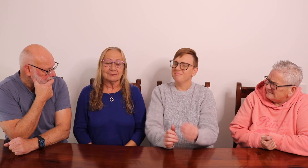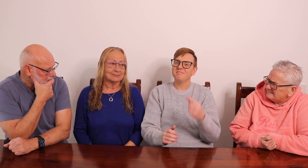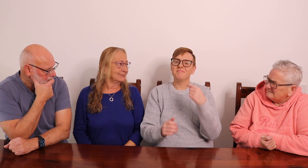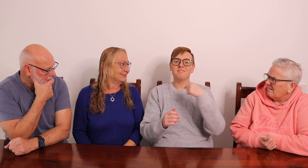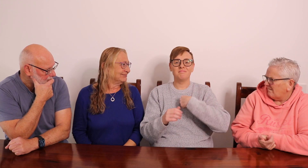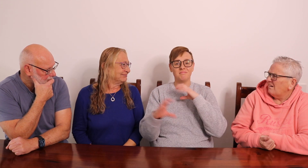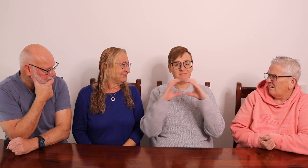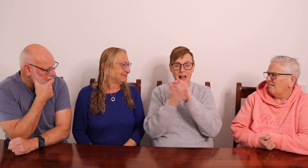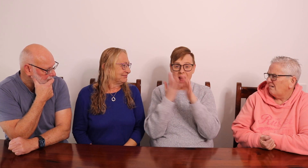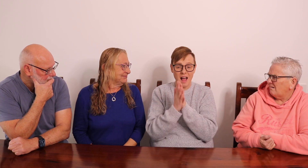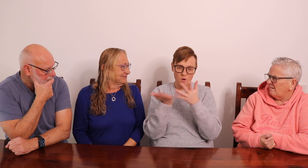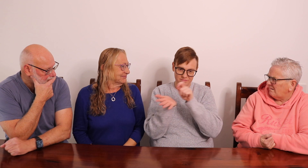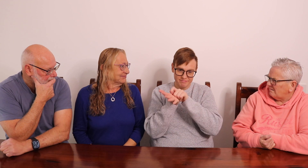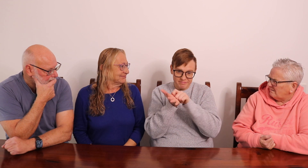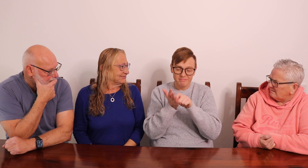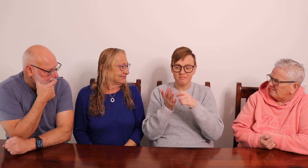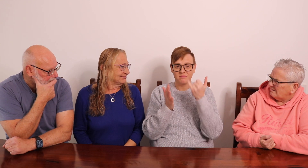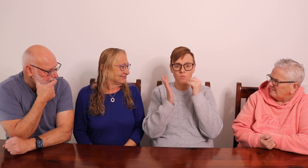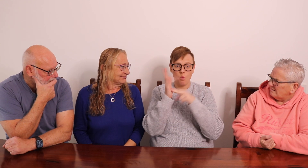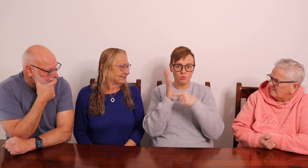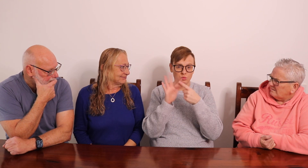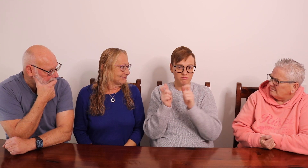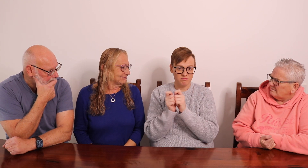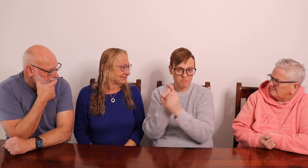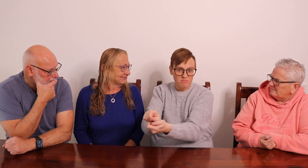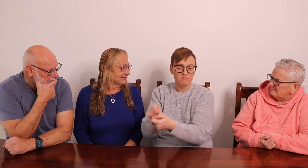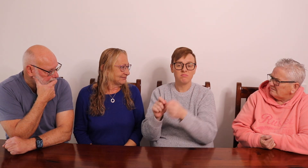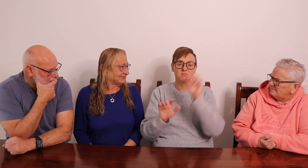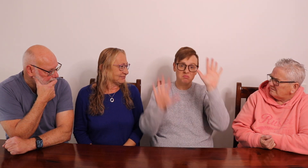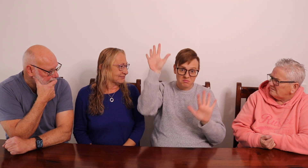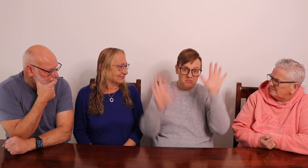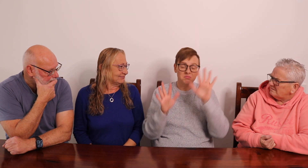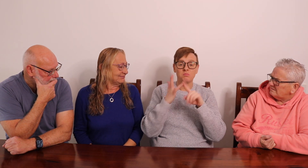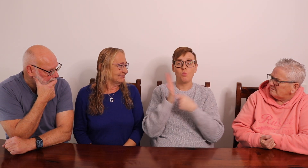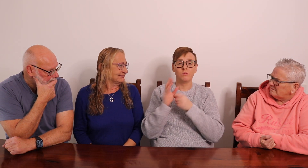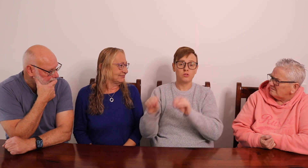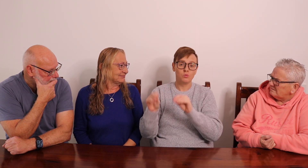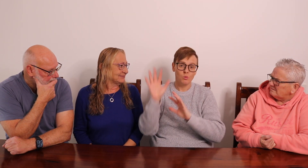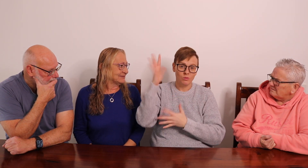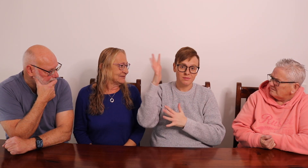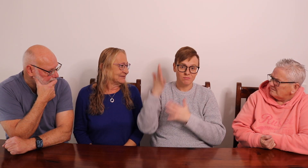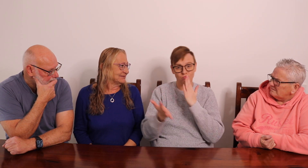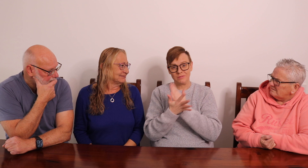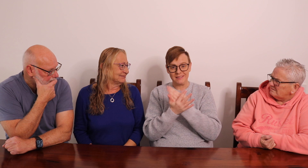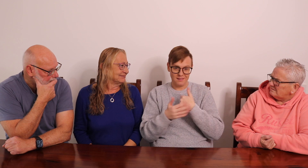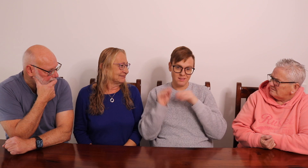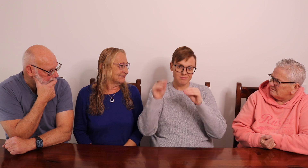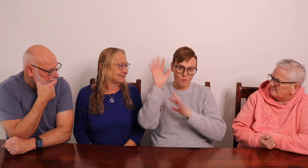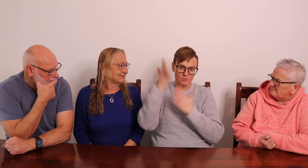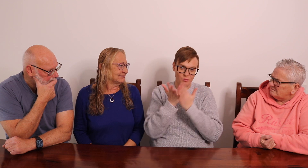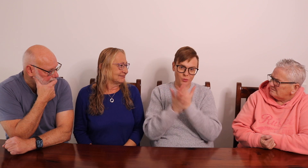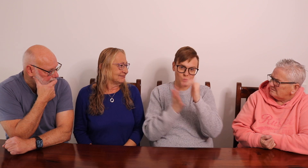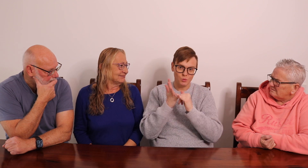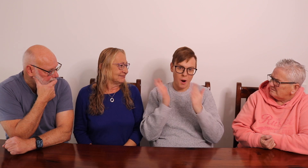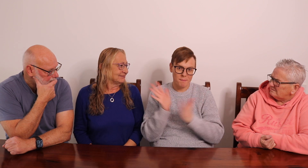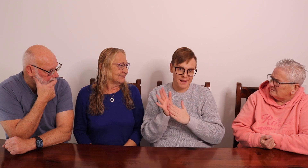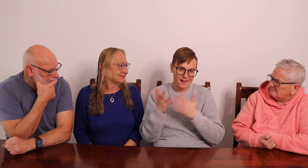D: I communicate with hearing people by using paper and pen, notes on phone, teach Auslan. I teach Auslan through social media.